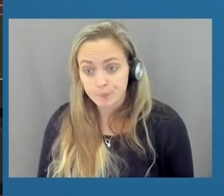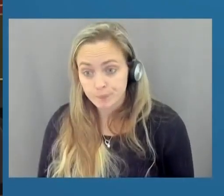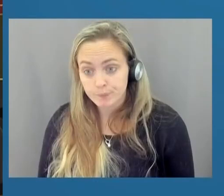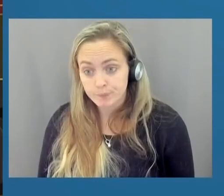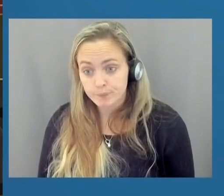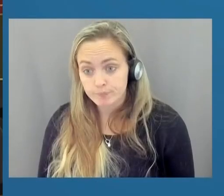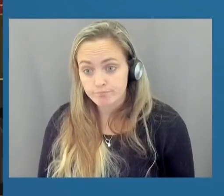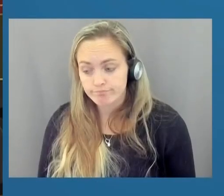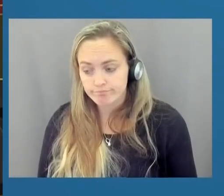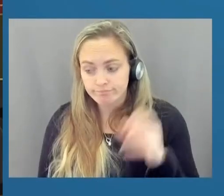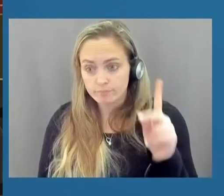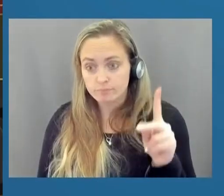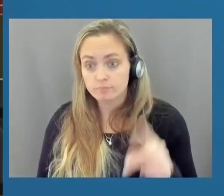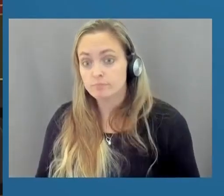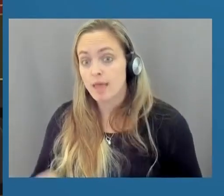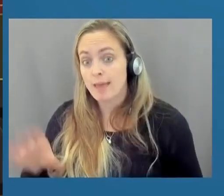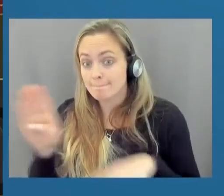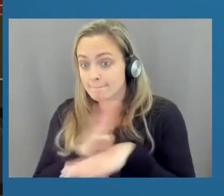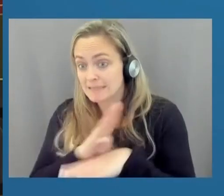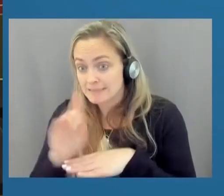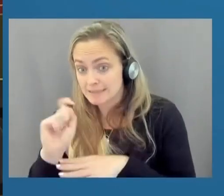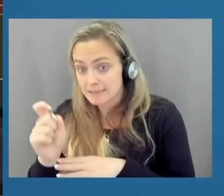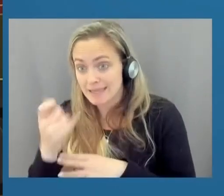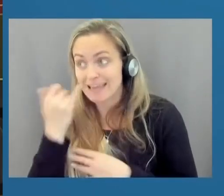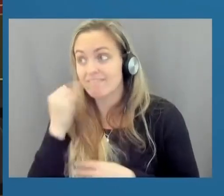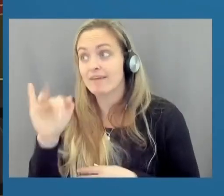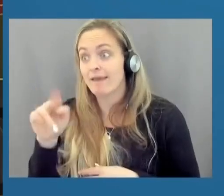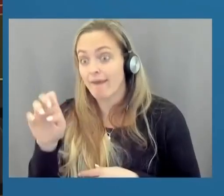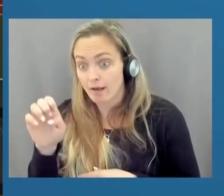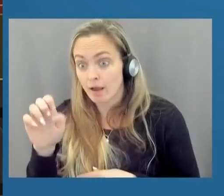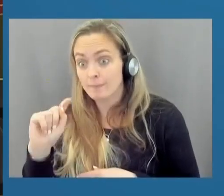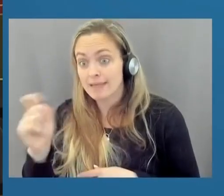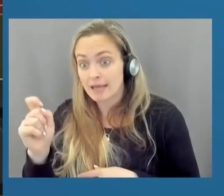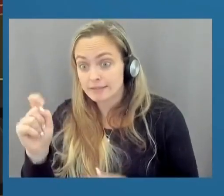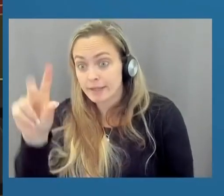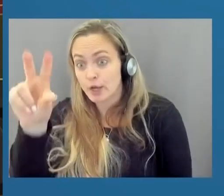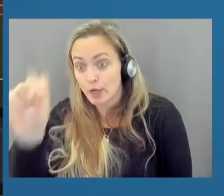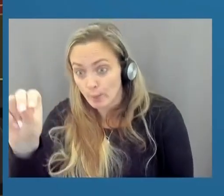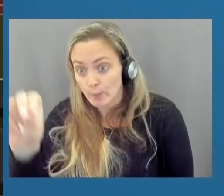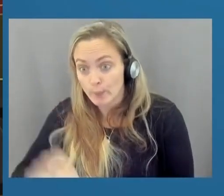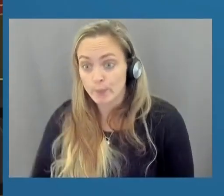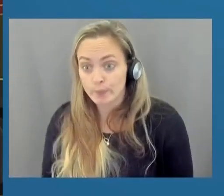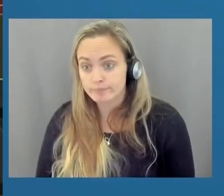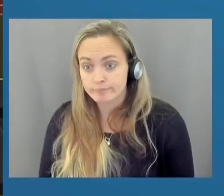in corporate taxes. If it's an income tax, the answer is no. Rebecca. Uh, governor,